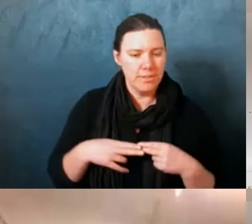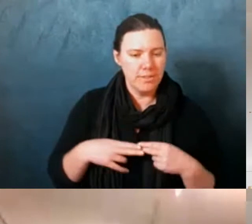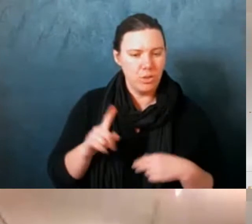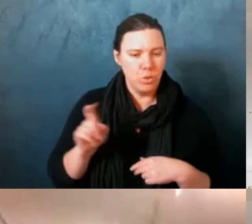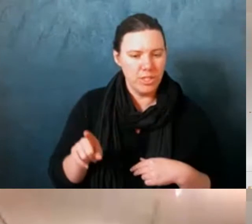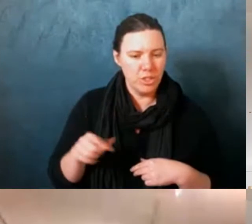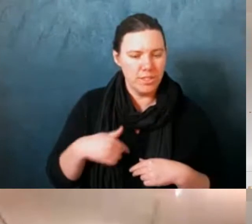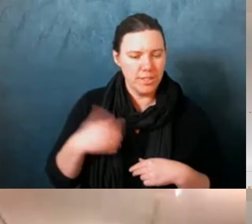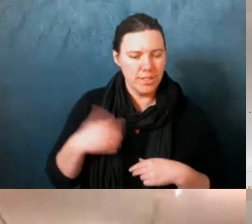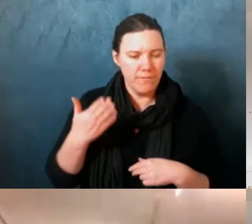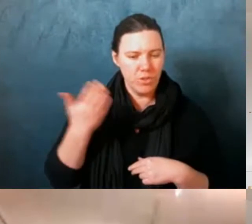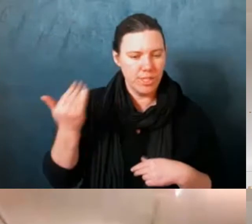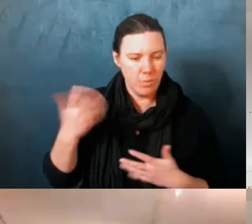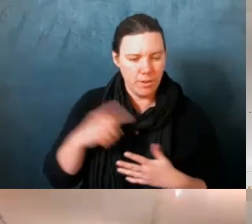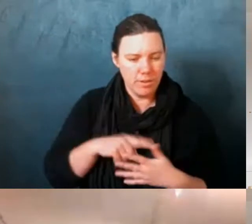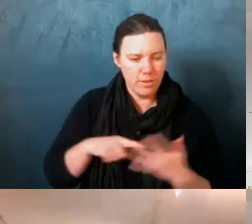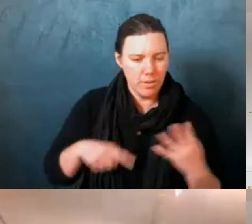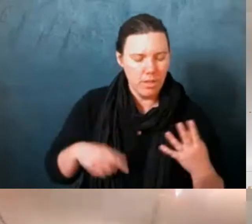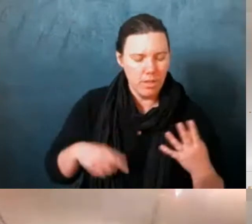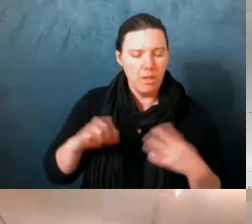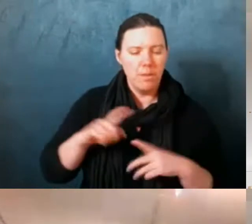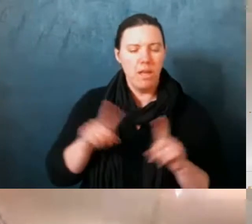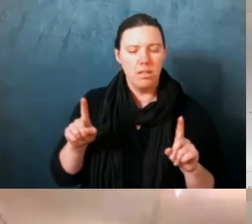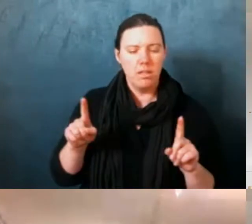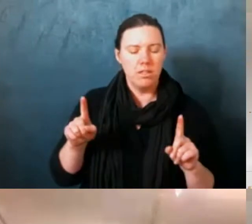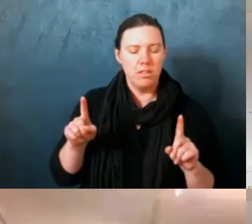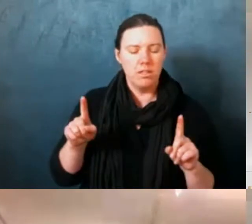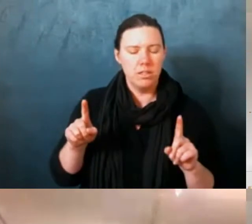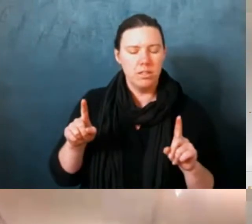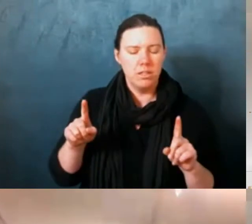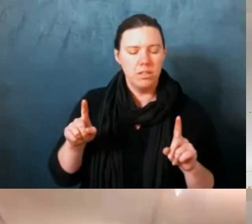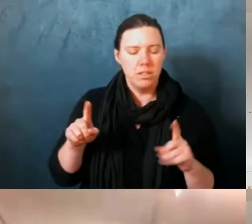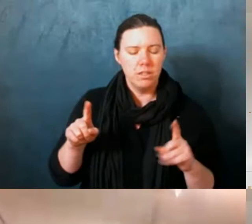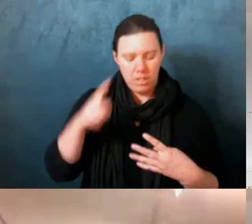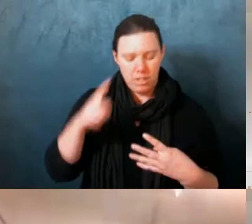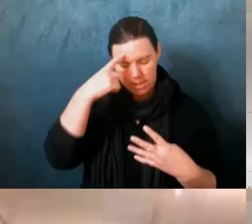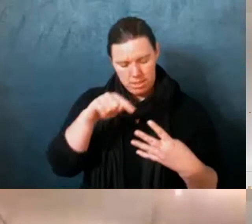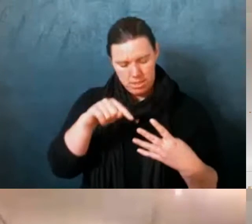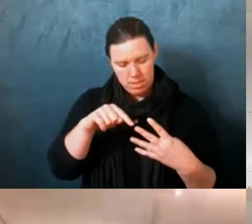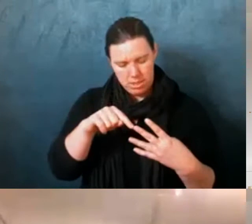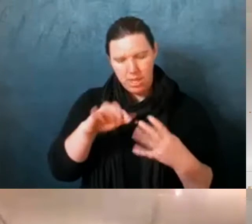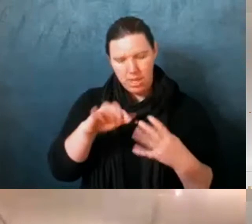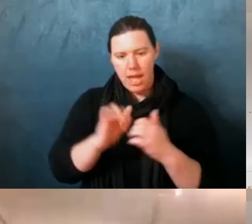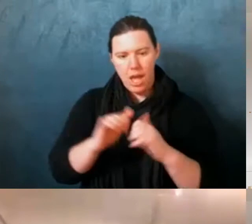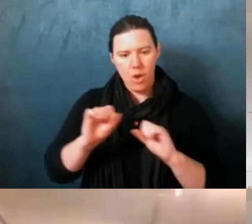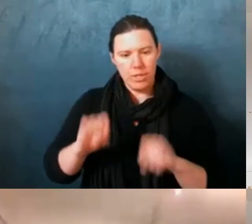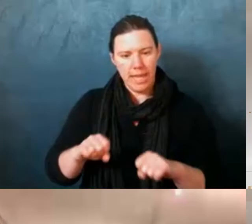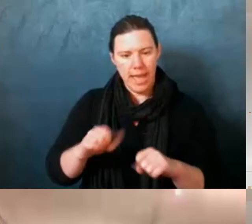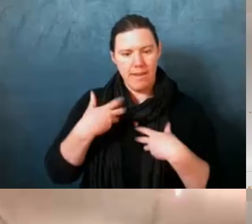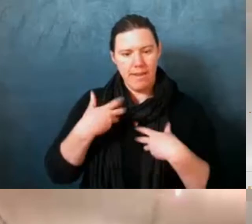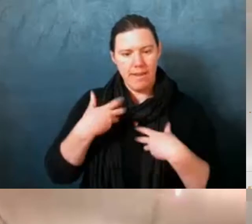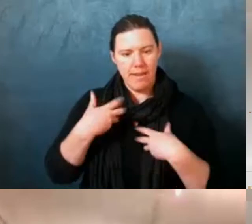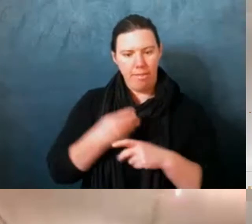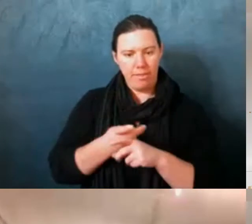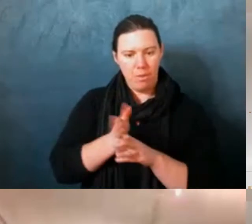So, but the question was how can healthcare professionals improve?